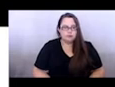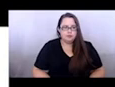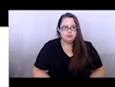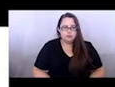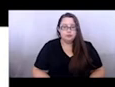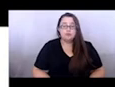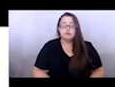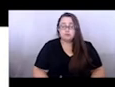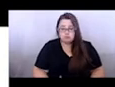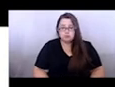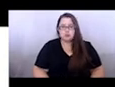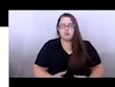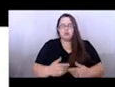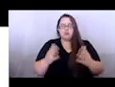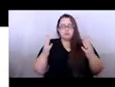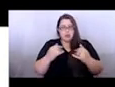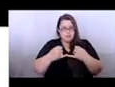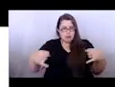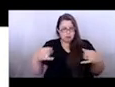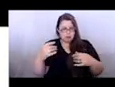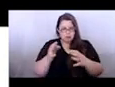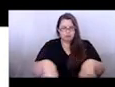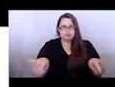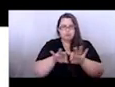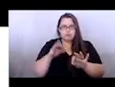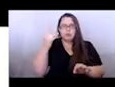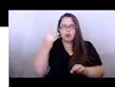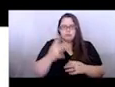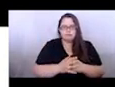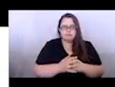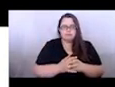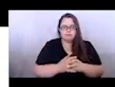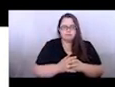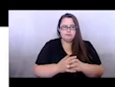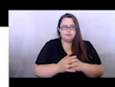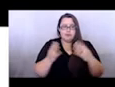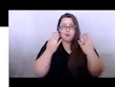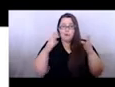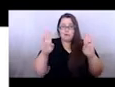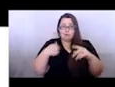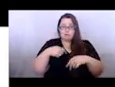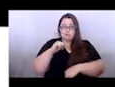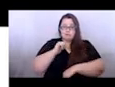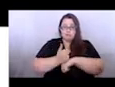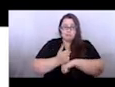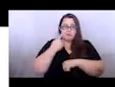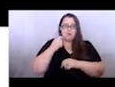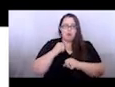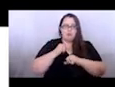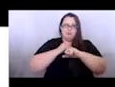So why are boundaries important? Overall, we set boundaries to protect us and make us feel safe.